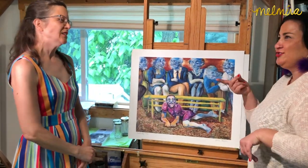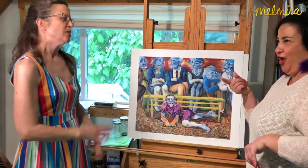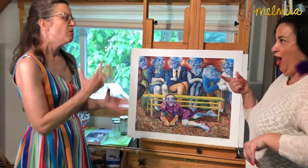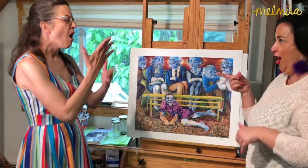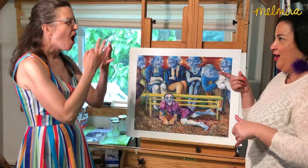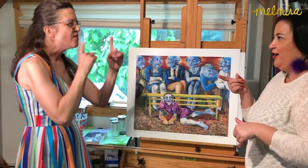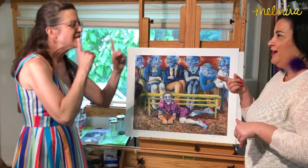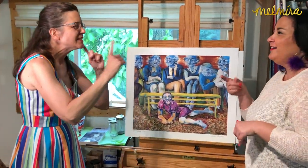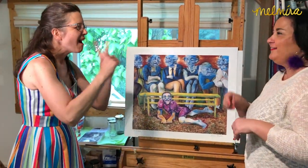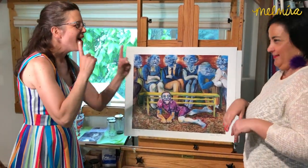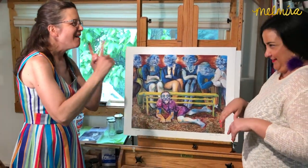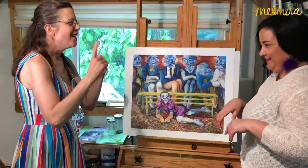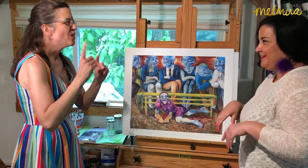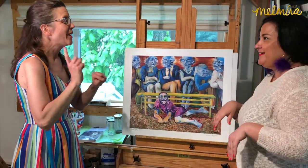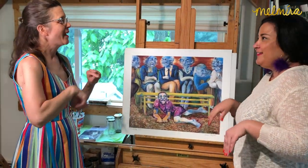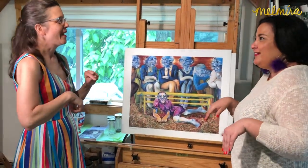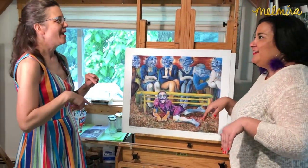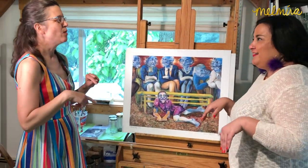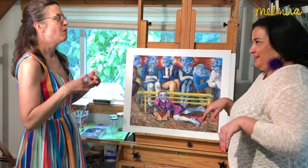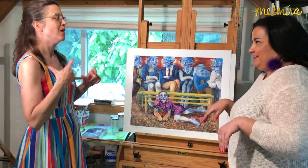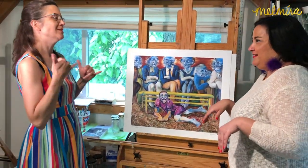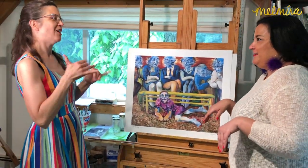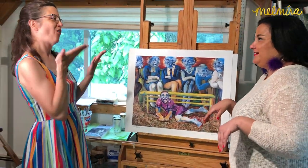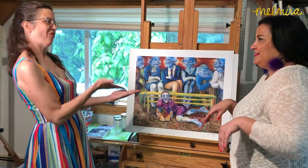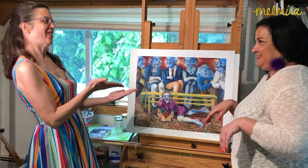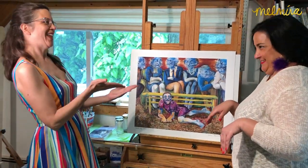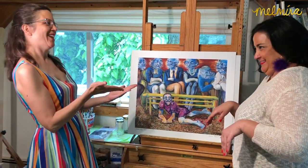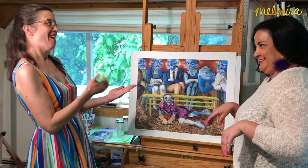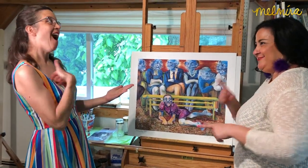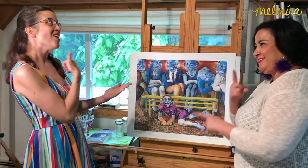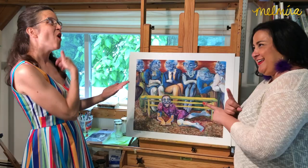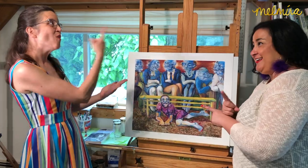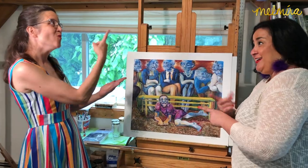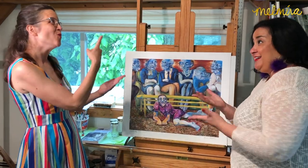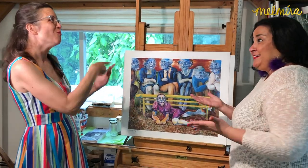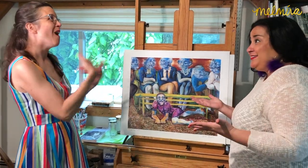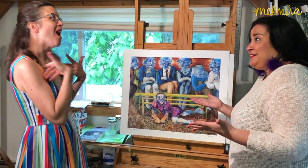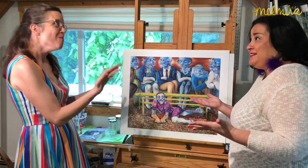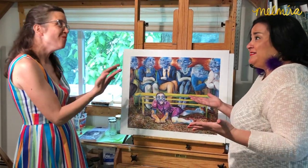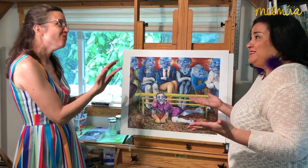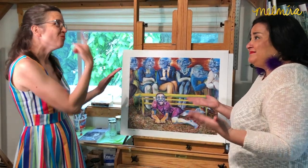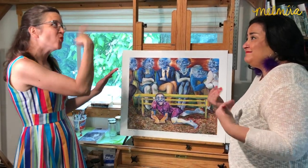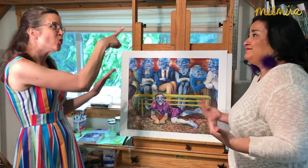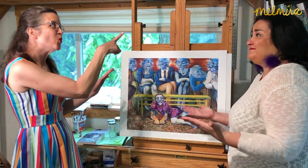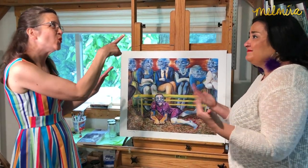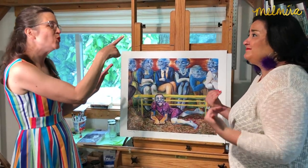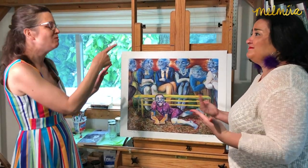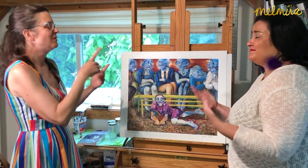Part of the dialogues. She can't, but she's still there. "I love you, and I'm here for you," -Right.